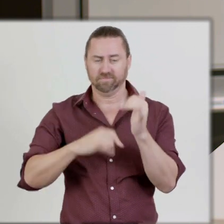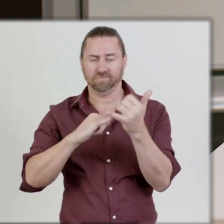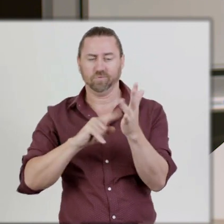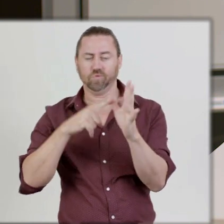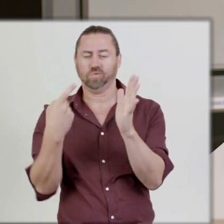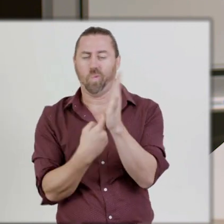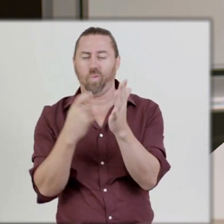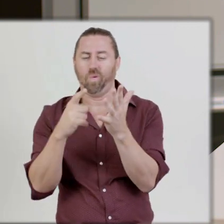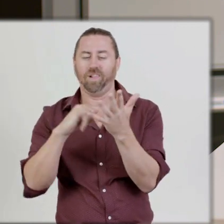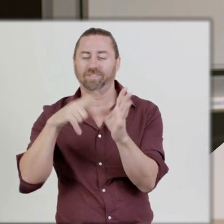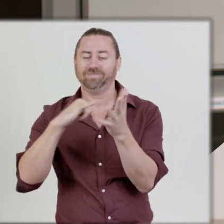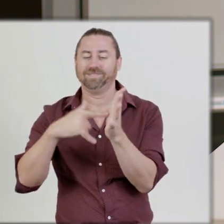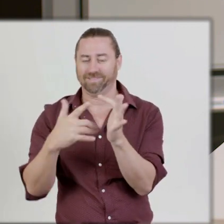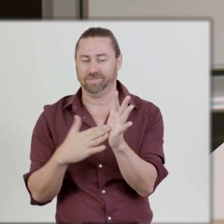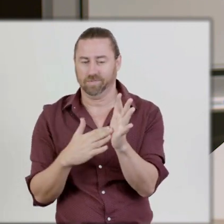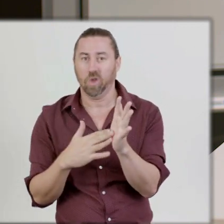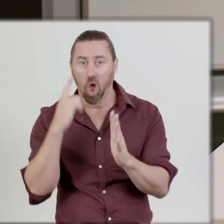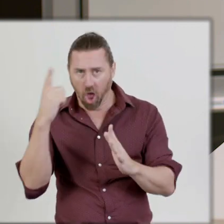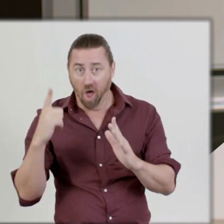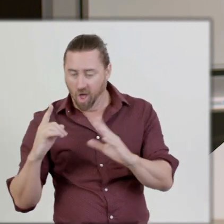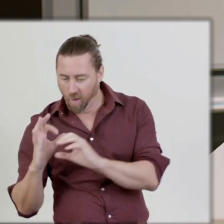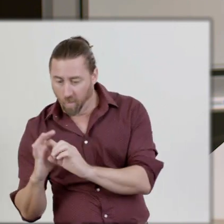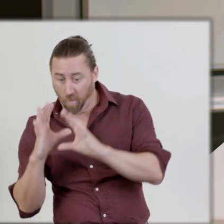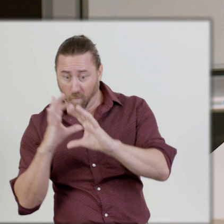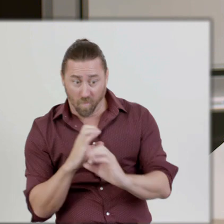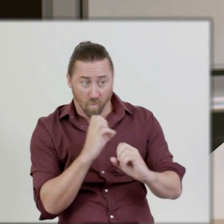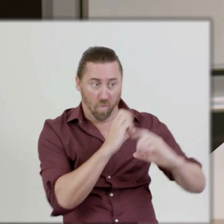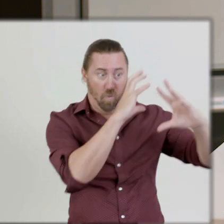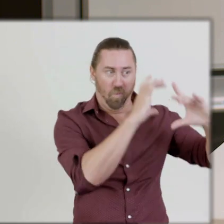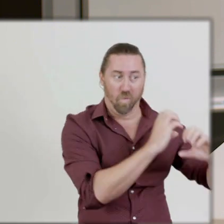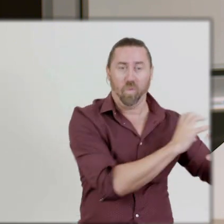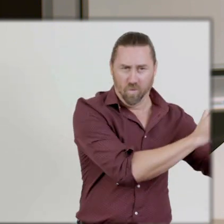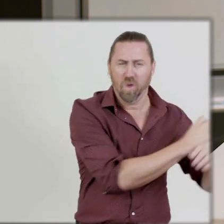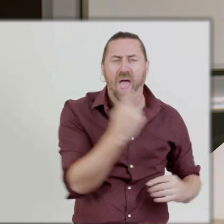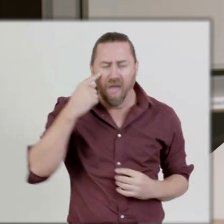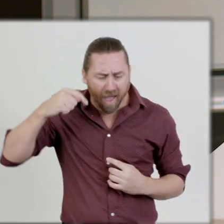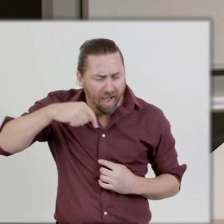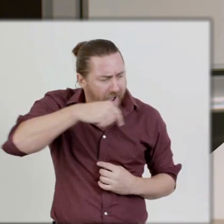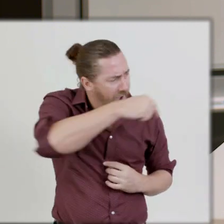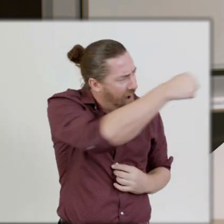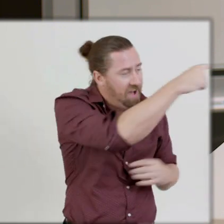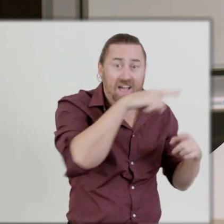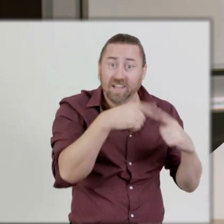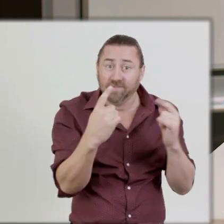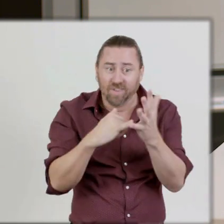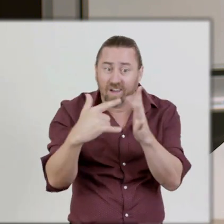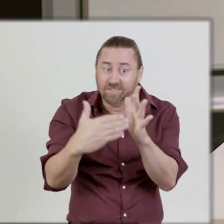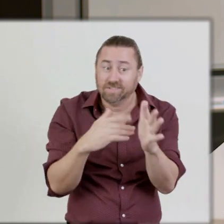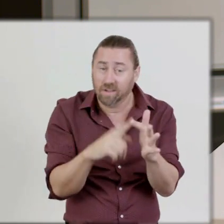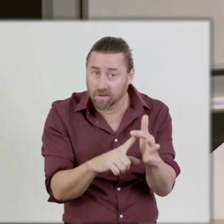so that we can visualise the size of the planets relative to each other. We can see each fruit and vegetable is a different size.